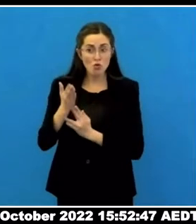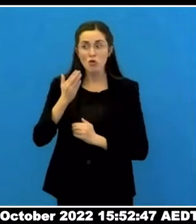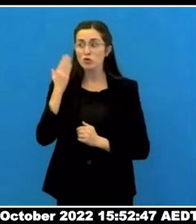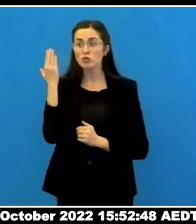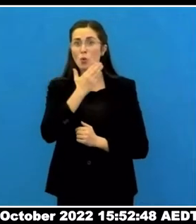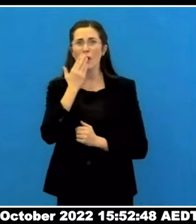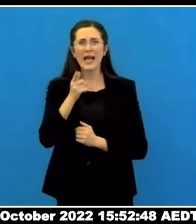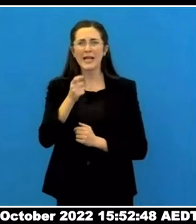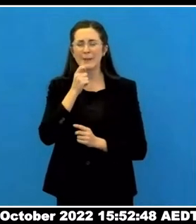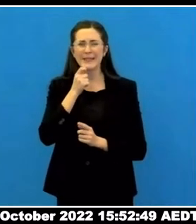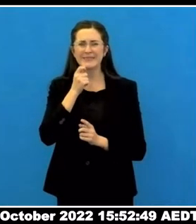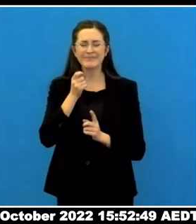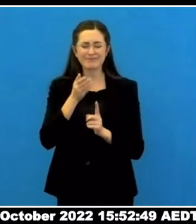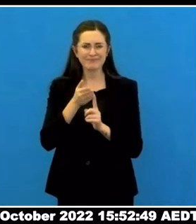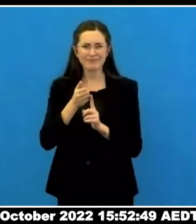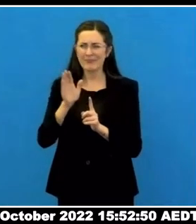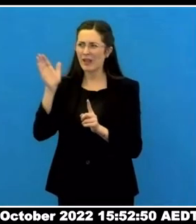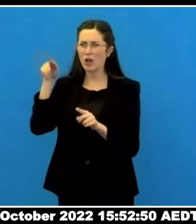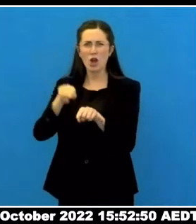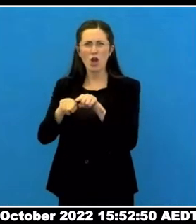And I realised what's what's going on.